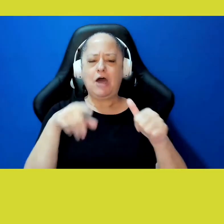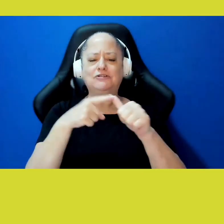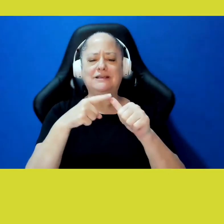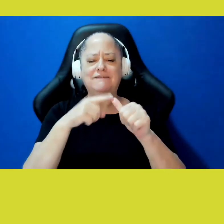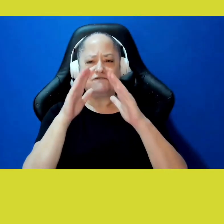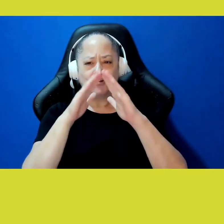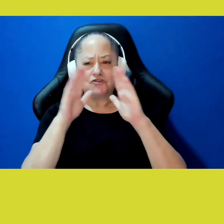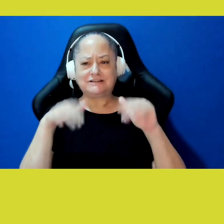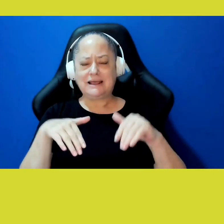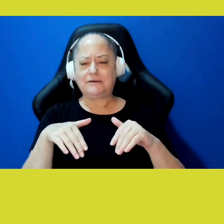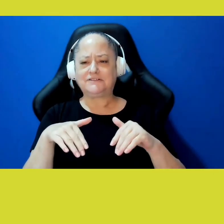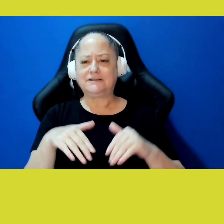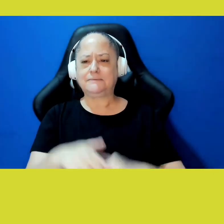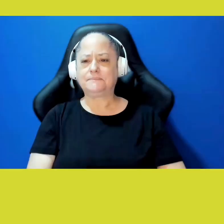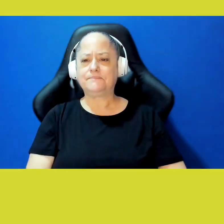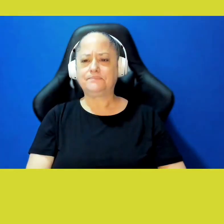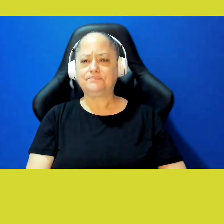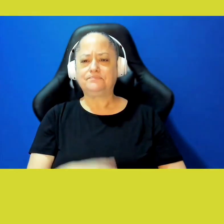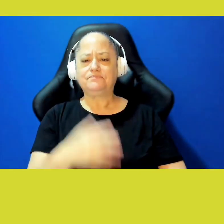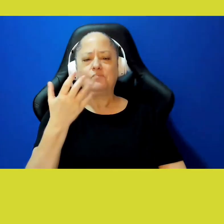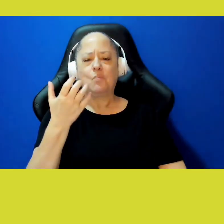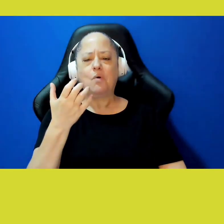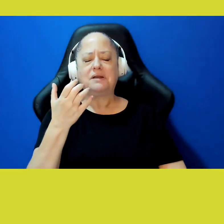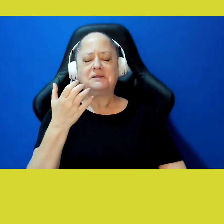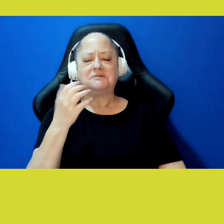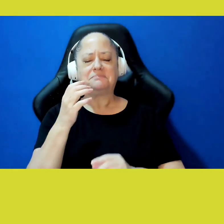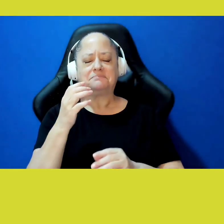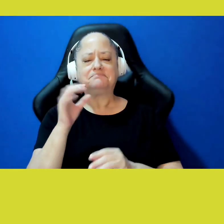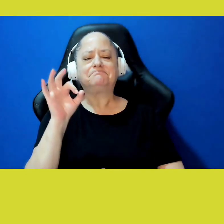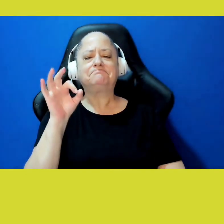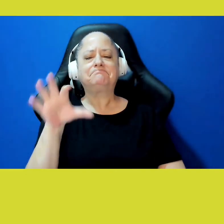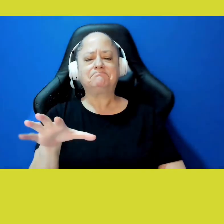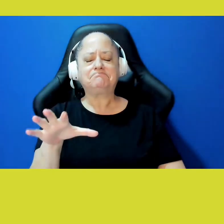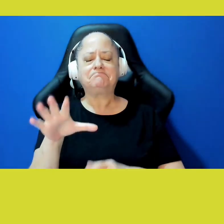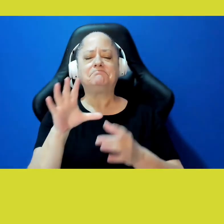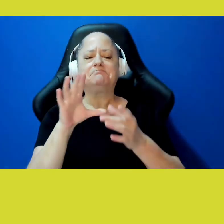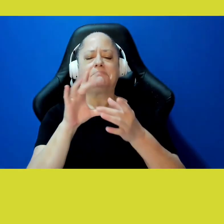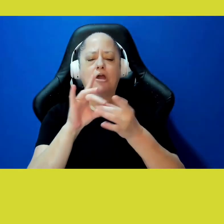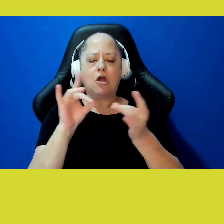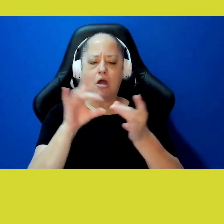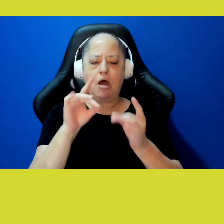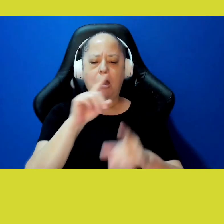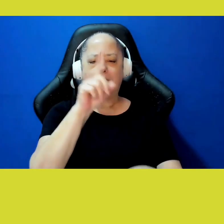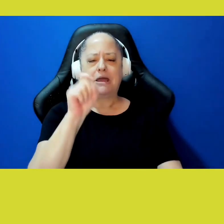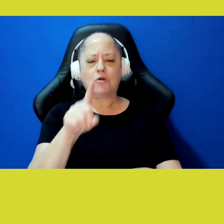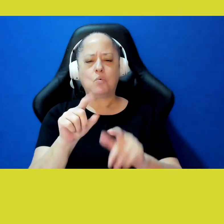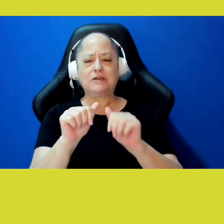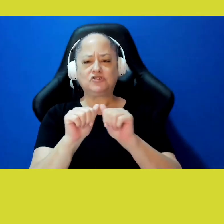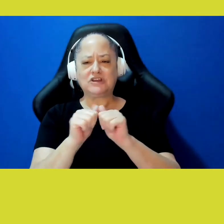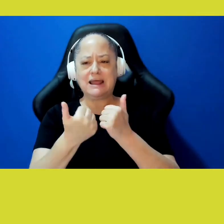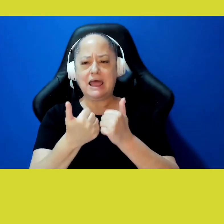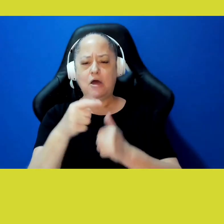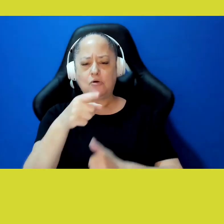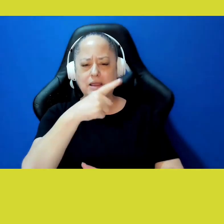So just wanted to call out that the comment and the question was actually how can we best advocate